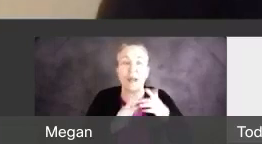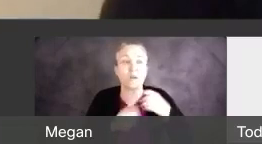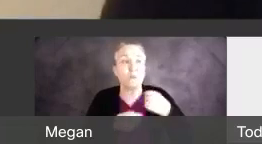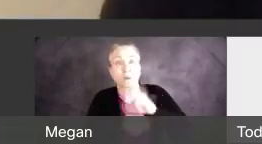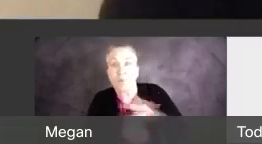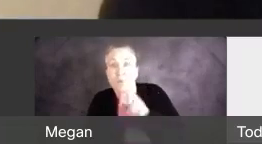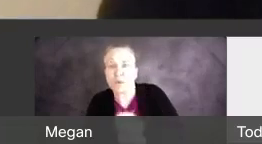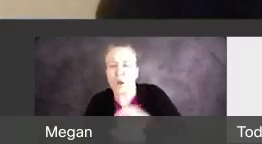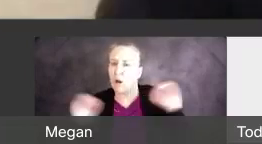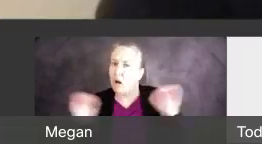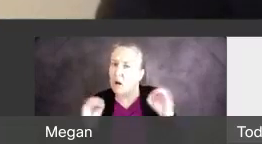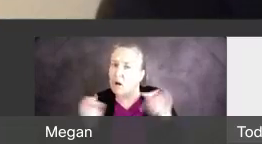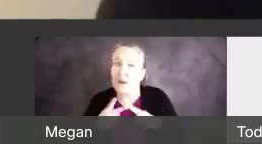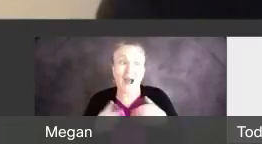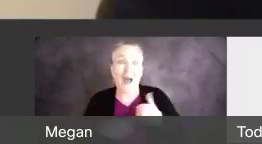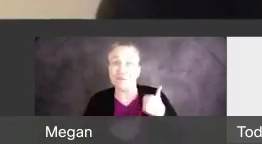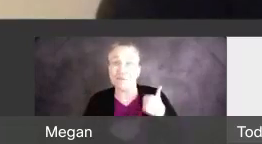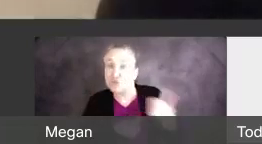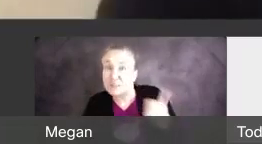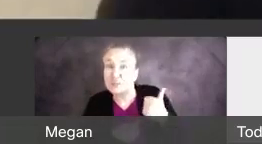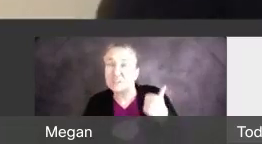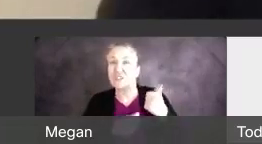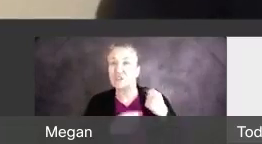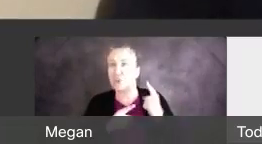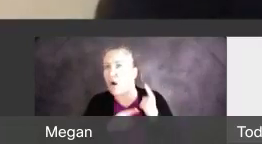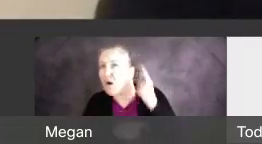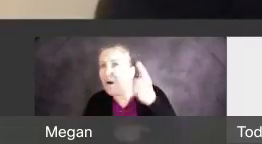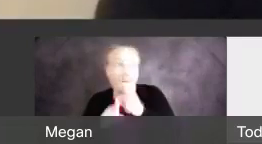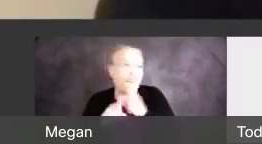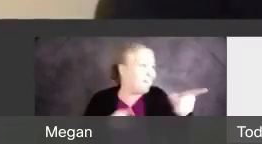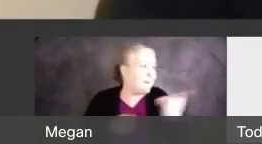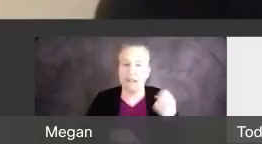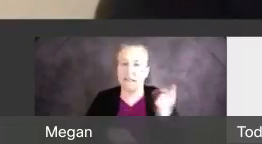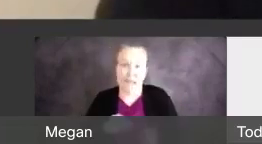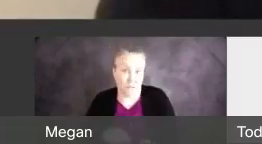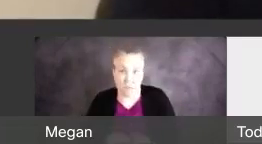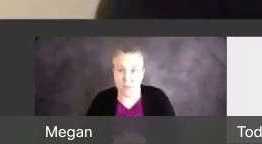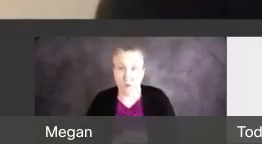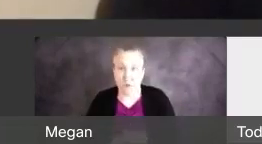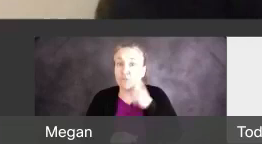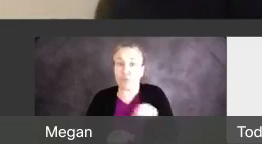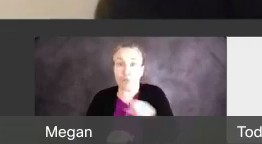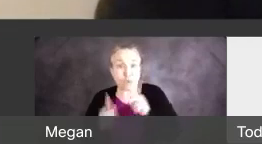and they don't have the transportation to get other places. And for those populations, as Val